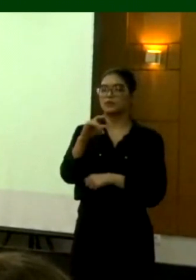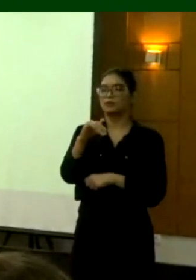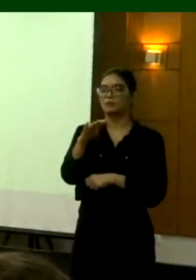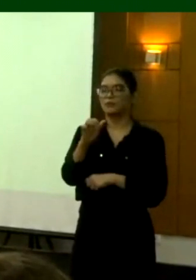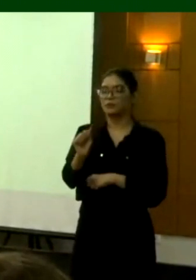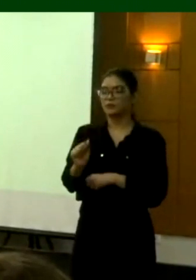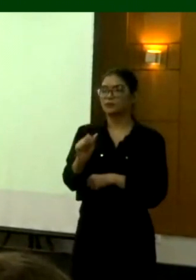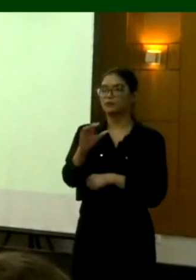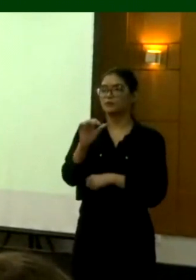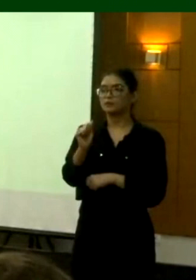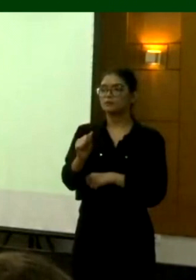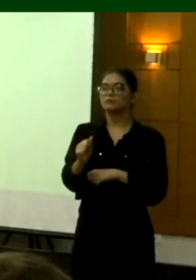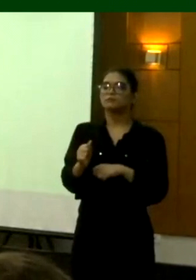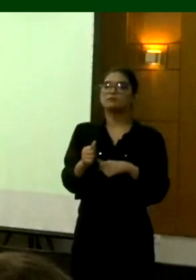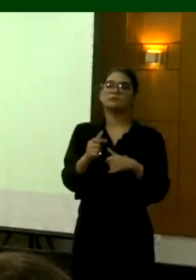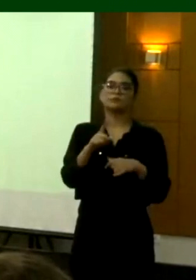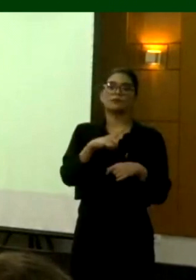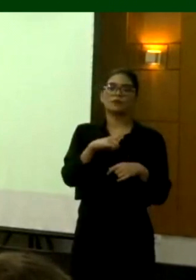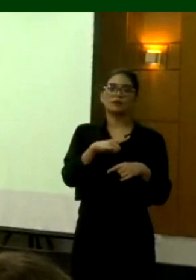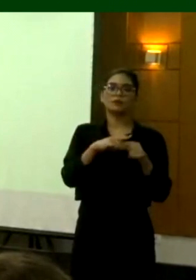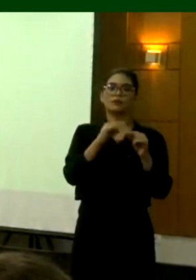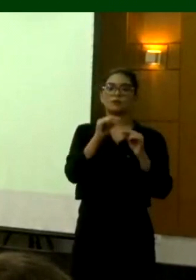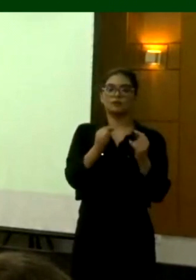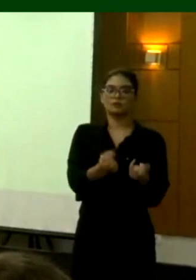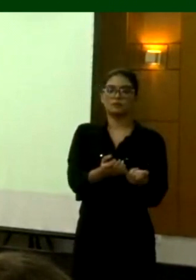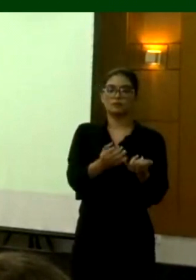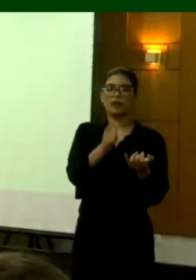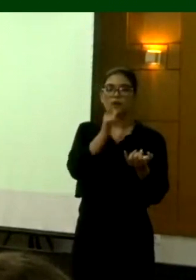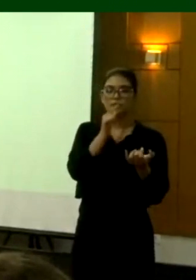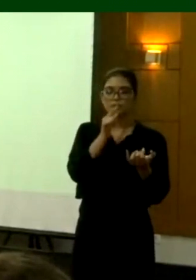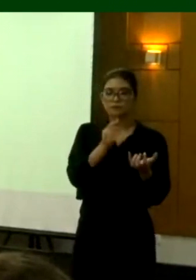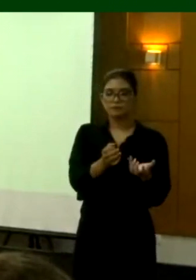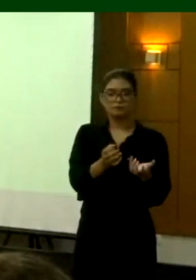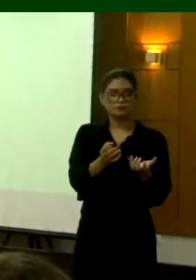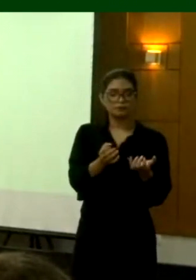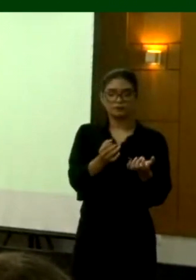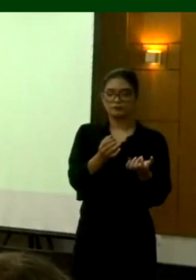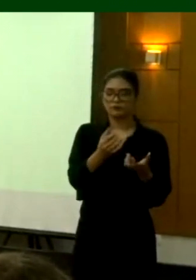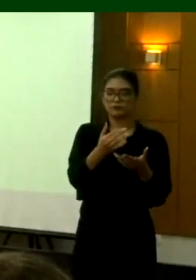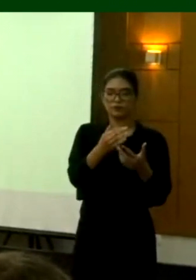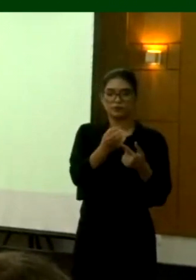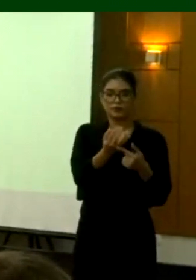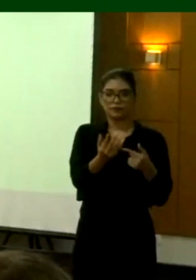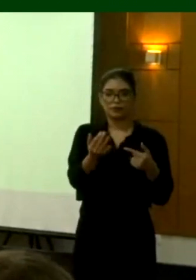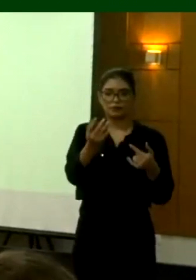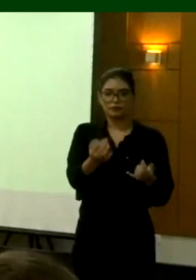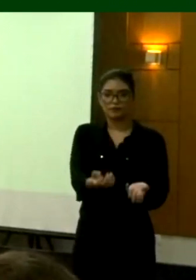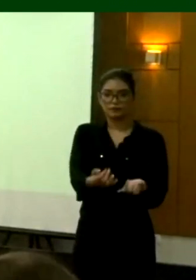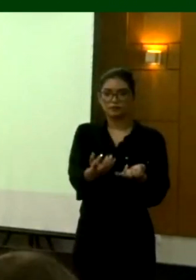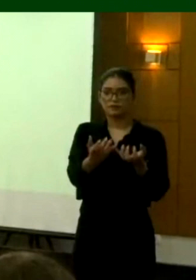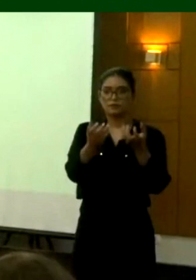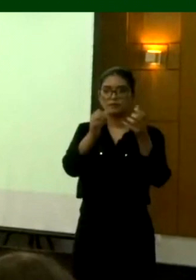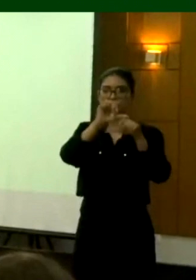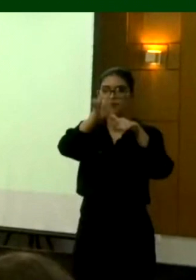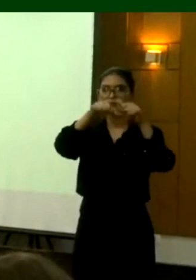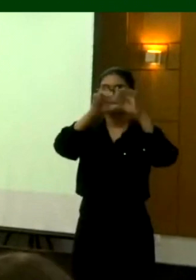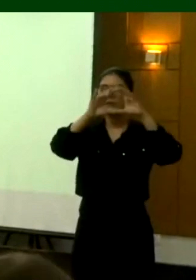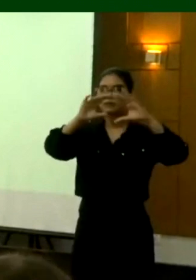it will expand it will form cloud this is solved by the Turkish ships equation equation of motion that comes from the 1st law of Newton